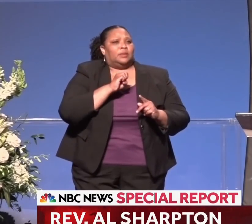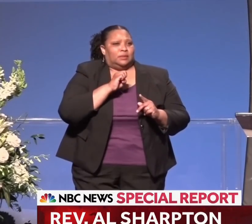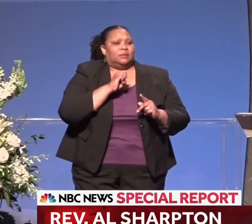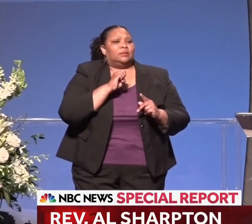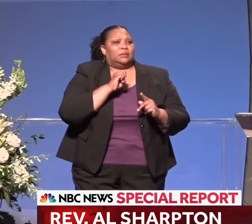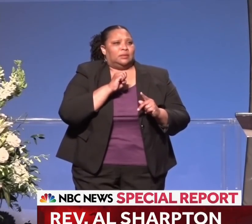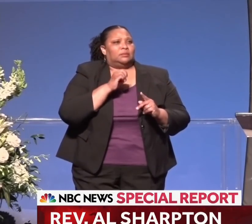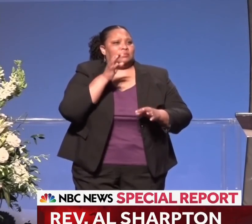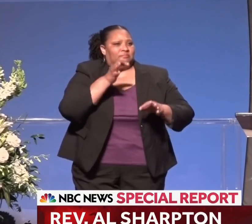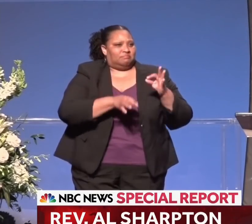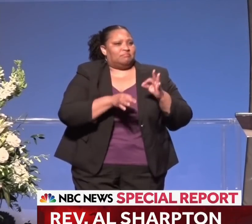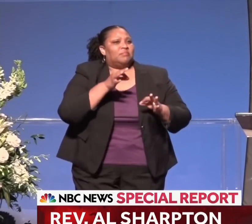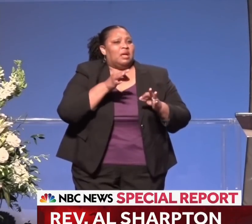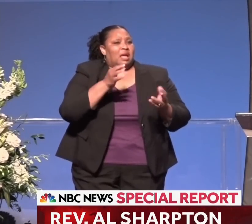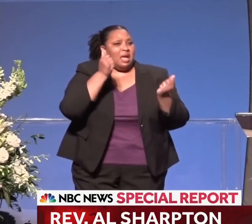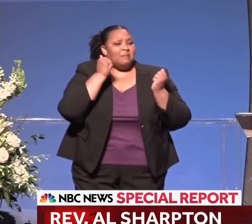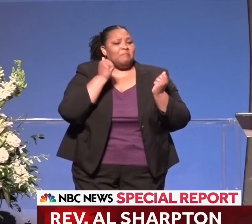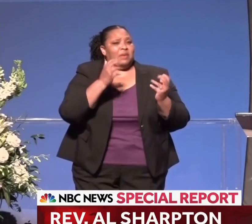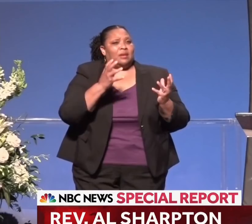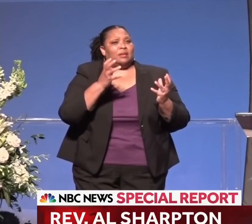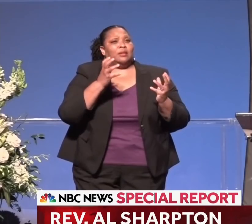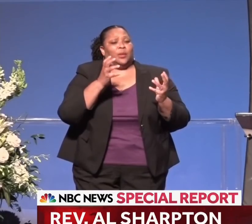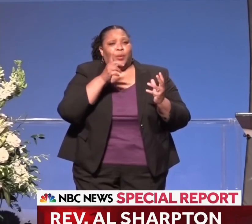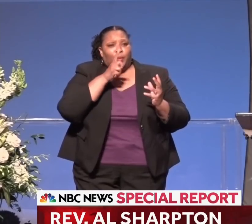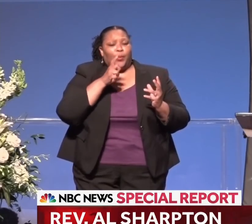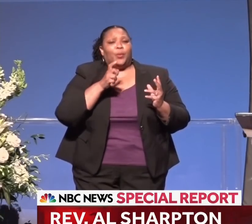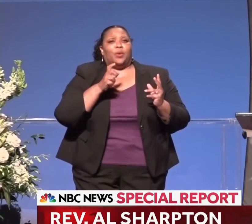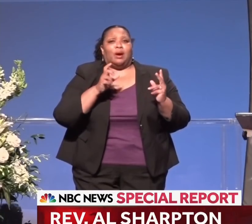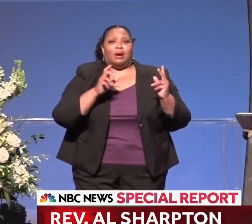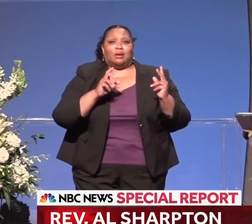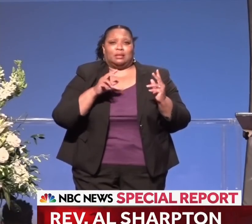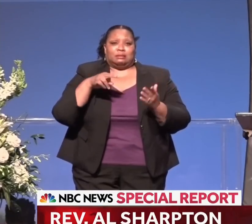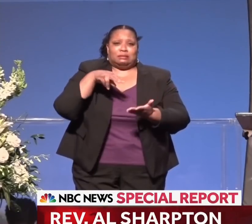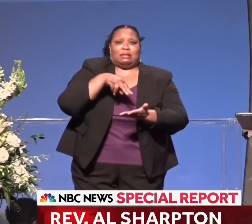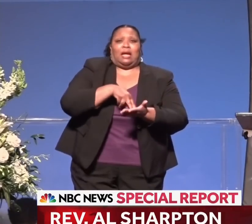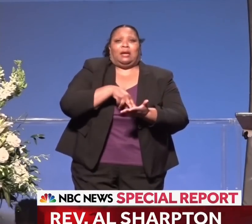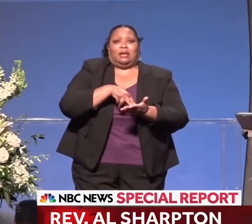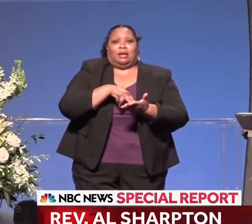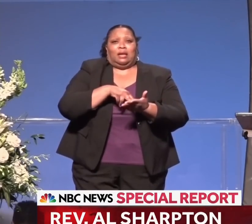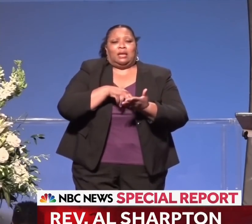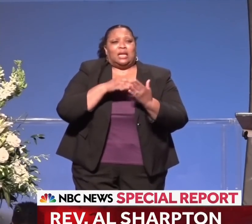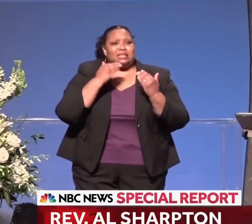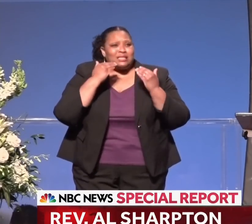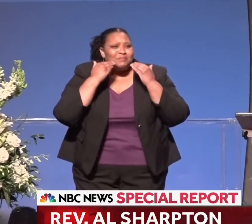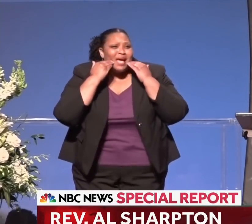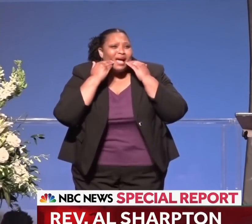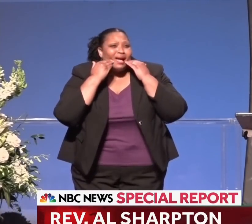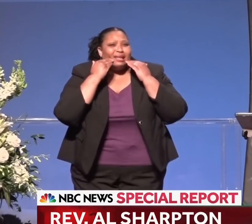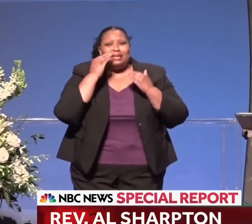AND DELAY THE ACCOUNTABILITY AND TRY TO WEAR THIS FAMILY DOWN.